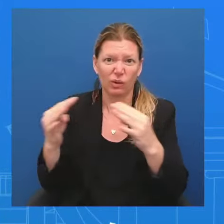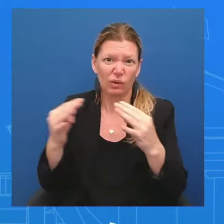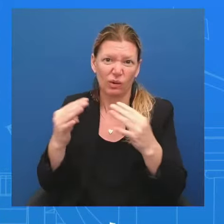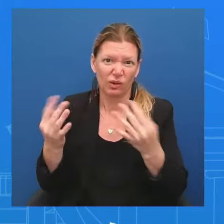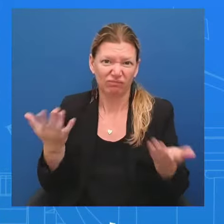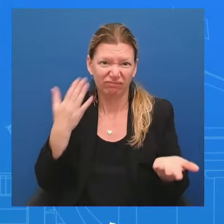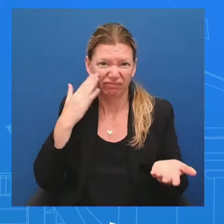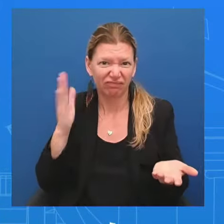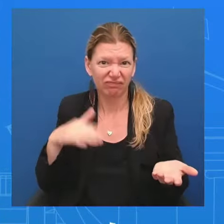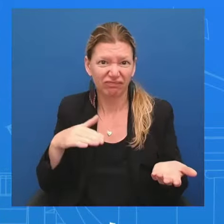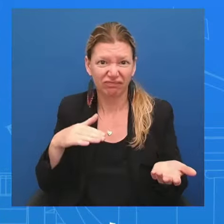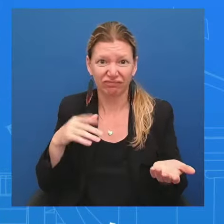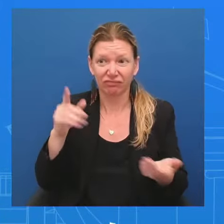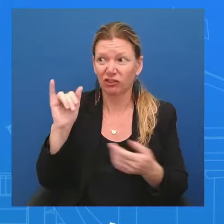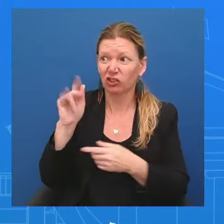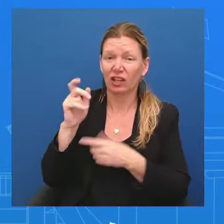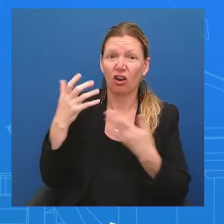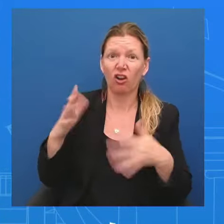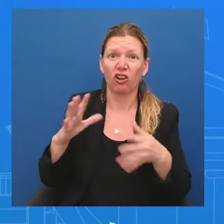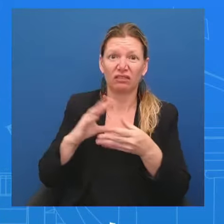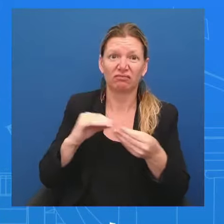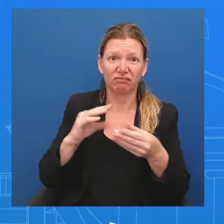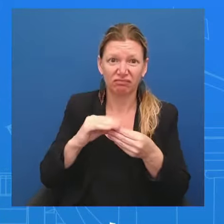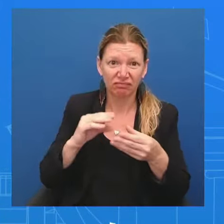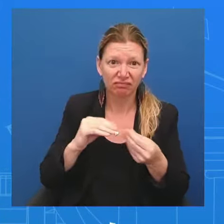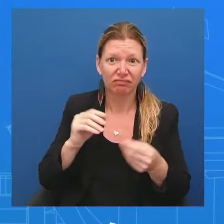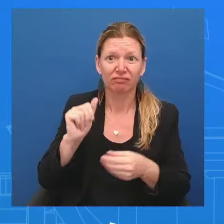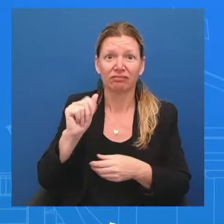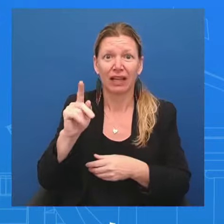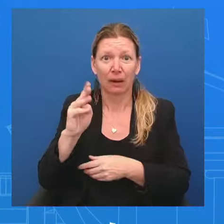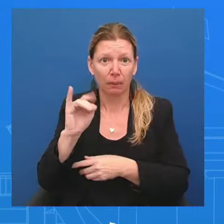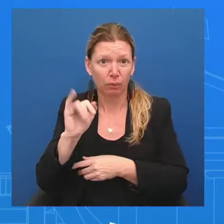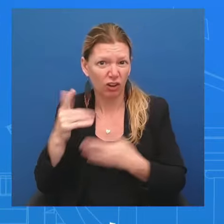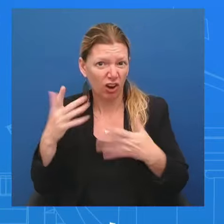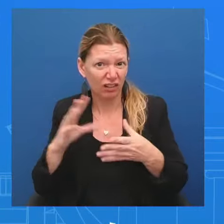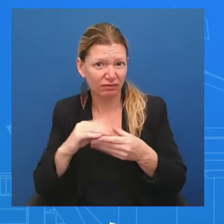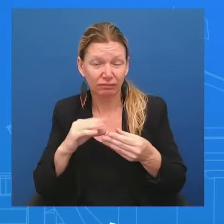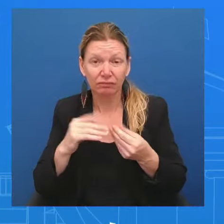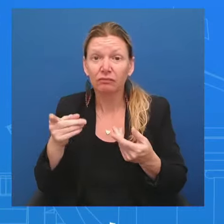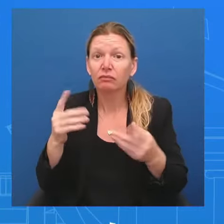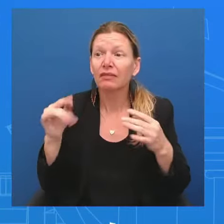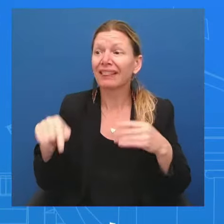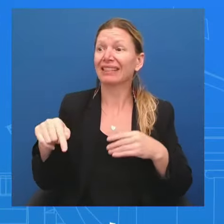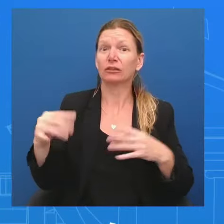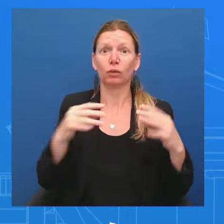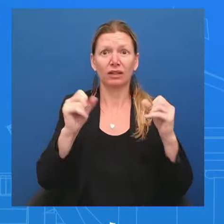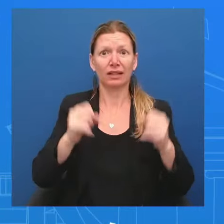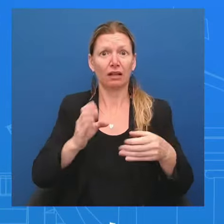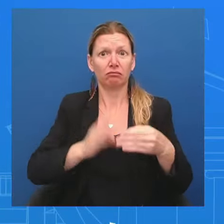this war could end tomorrow if Putin would just end the war, end his aggression against the people of Ukraine.